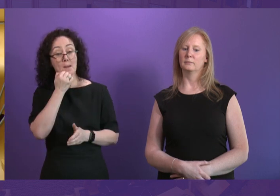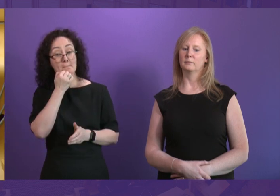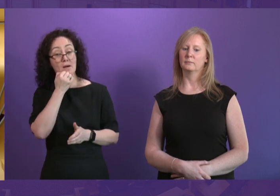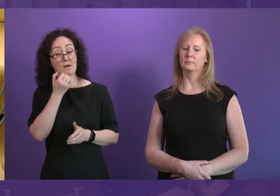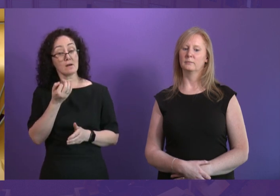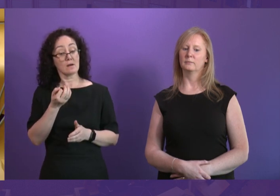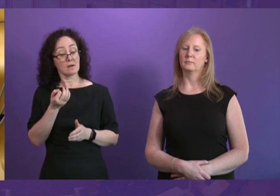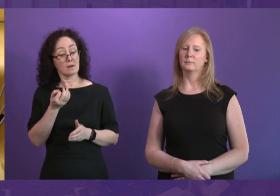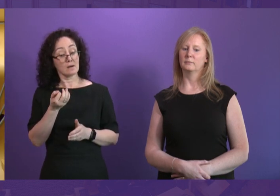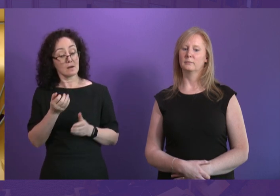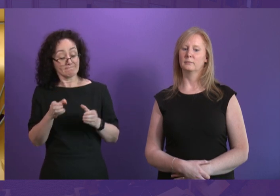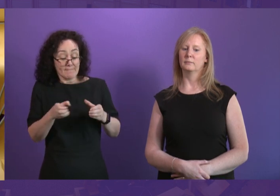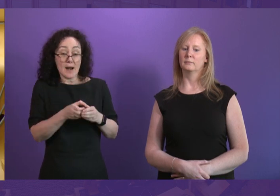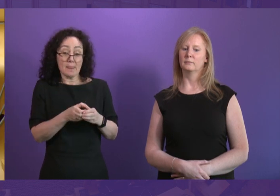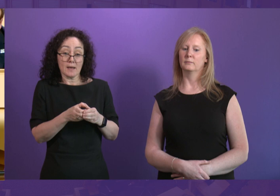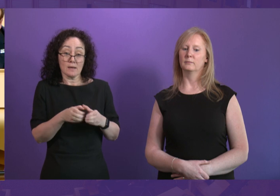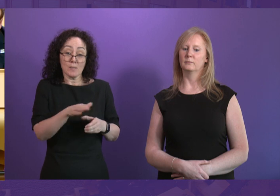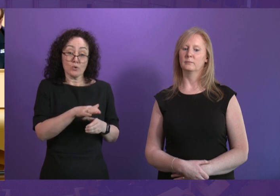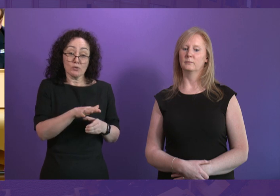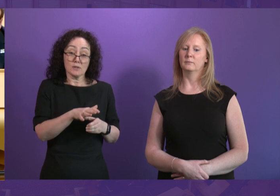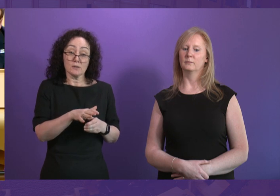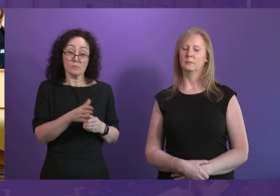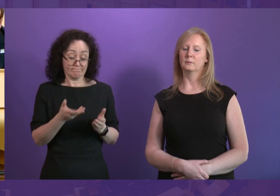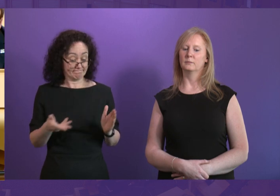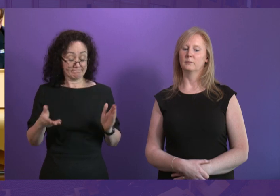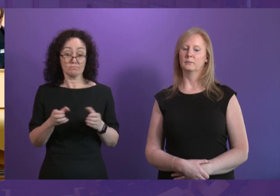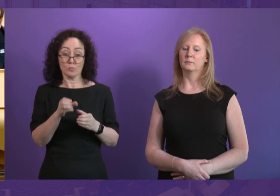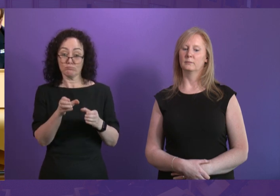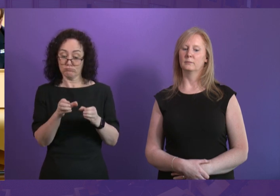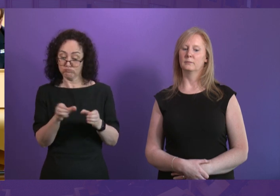in the organisation. They are underrepresented in the Scottish Government at the moment,